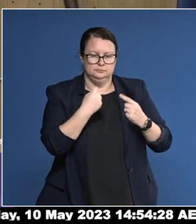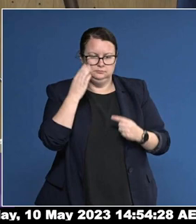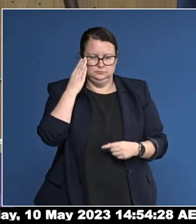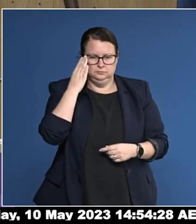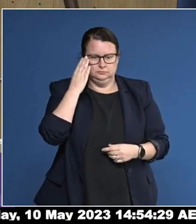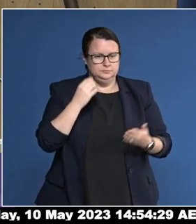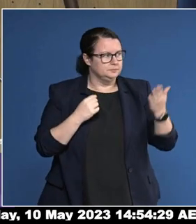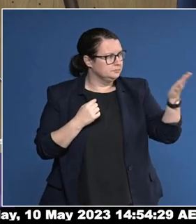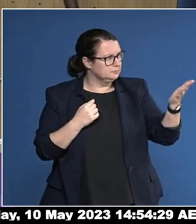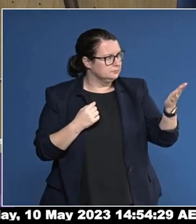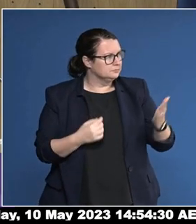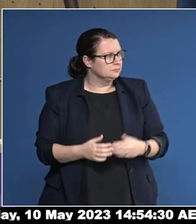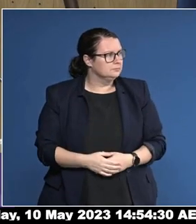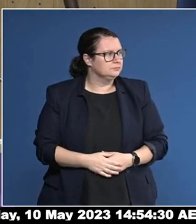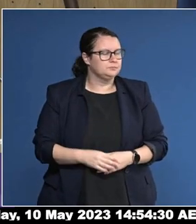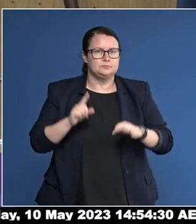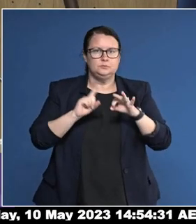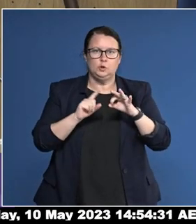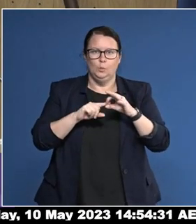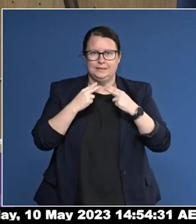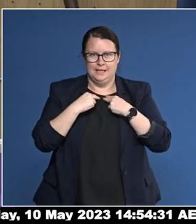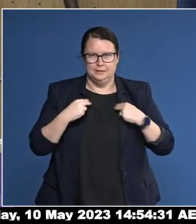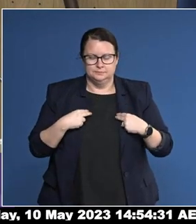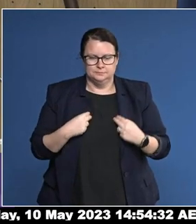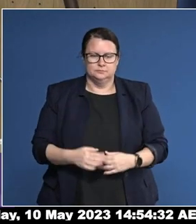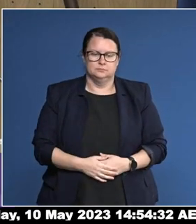Ms McMillan? MS McMILLAN: Commissioner, I had mentioned to Counsel Assisting earlier